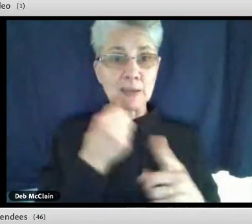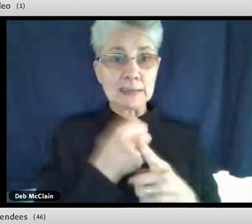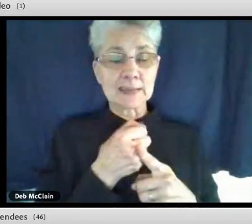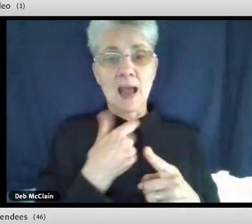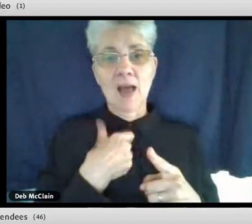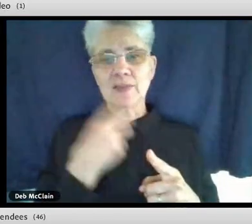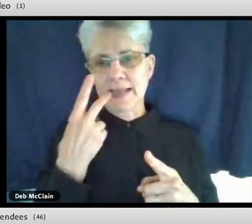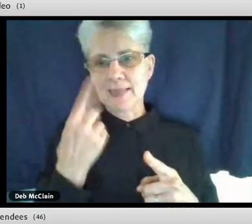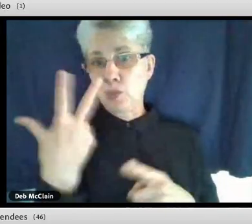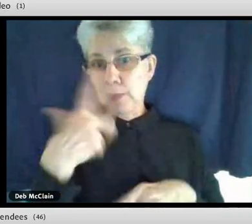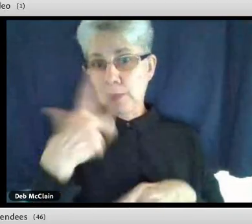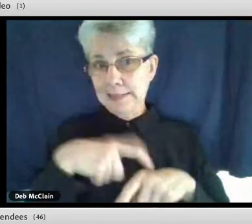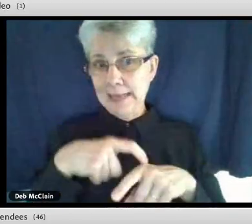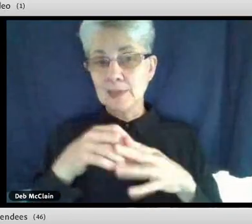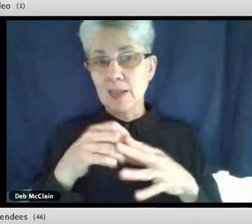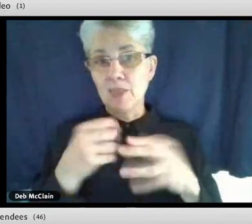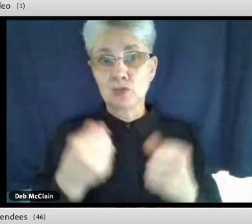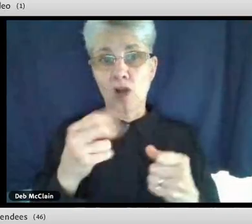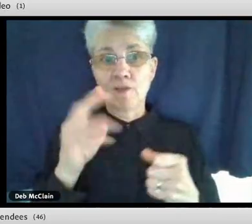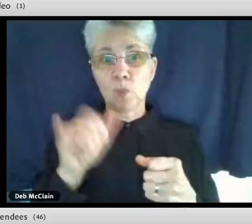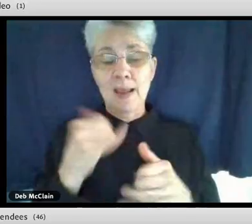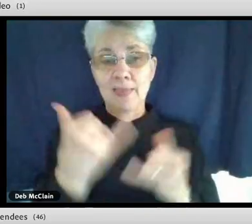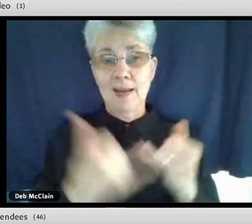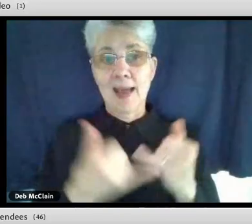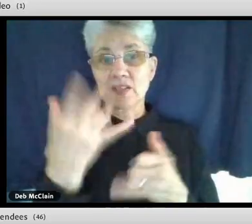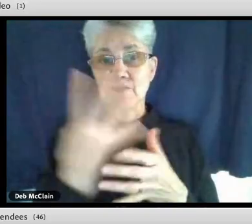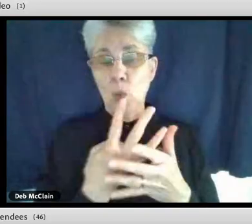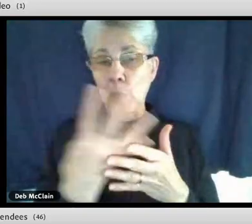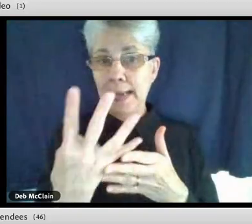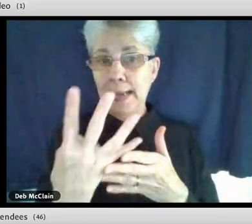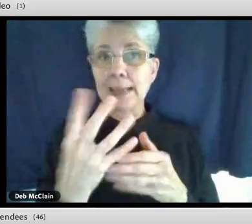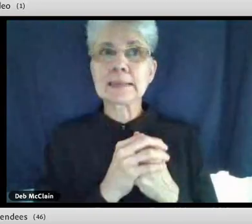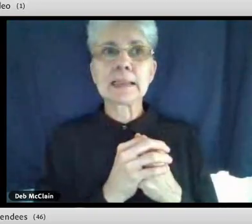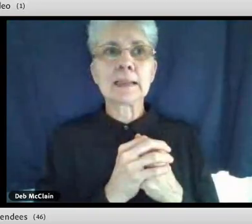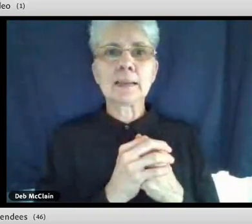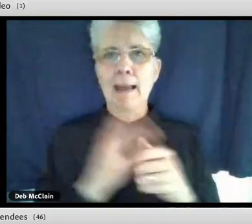You know, I've brought them groceries. What could happen to my parents?